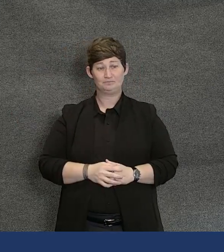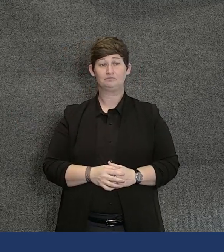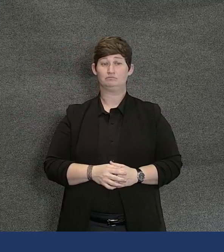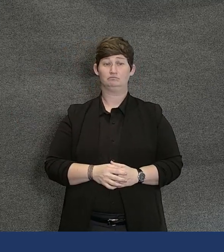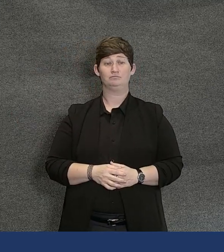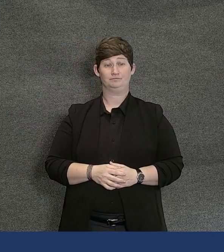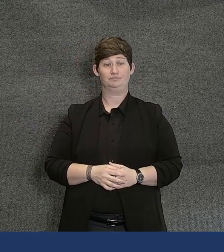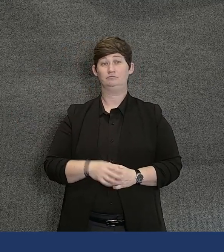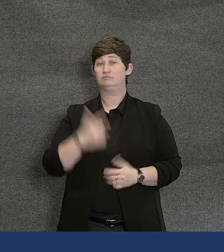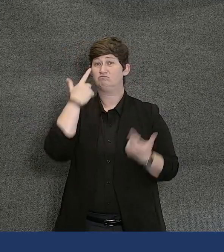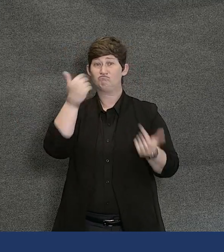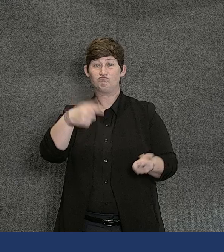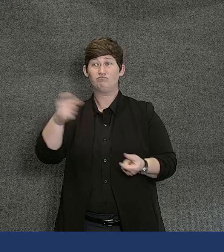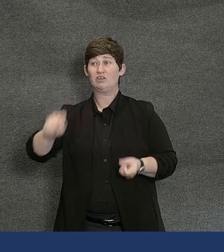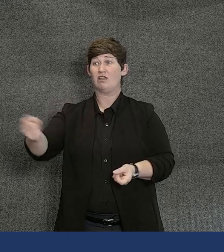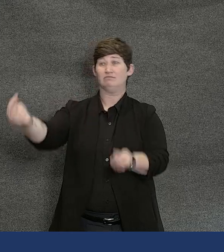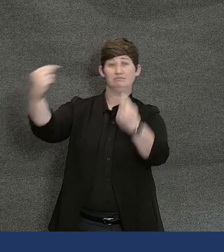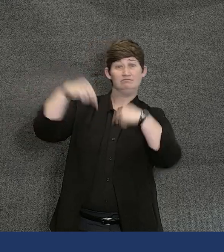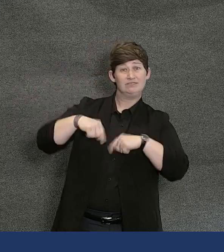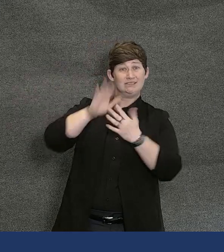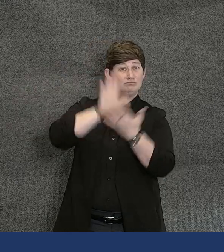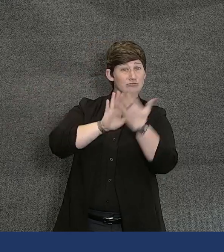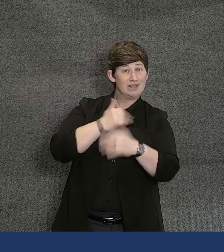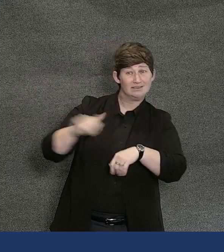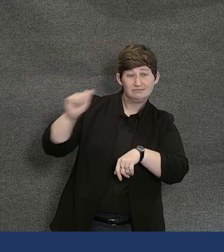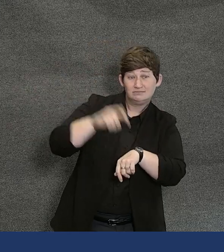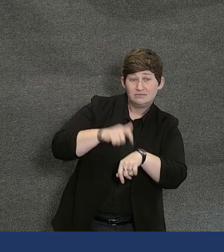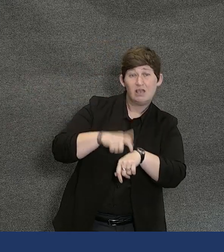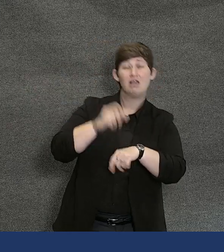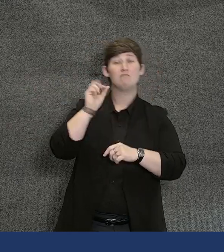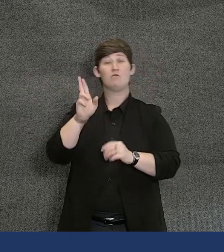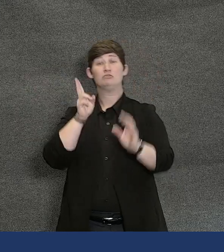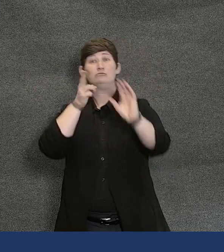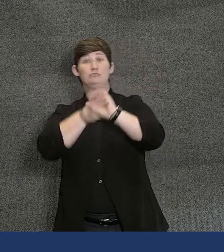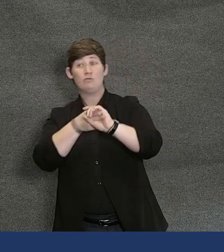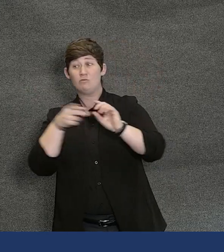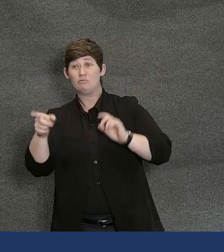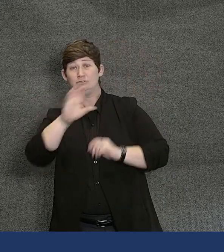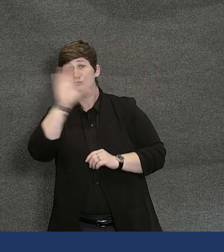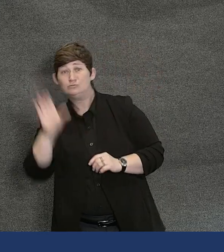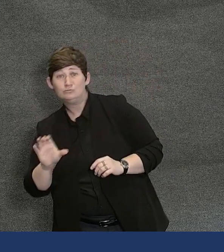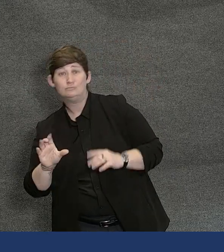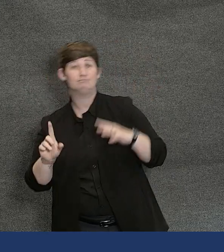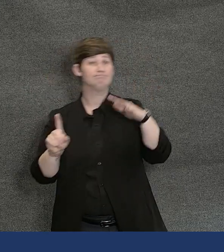both in person and online, so individuals can join at any time throughout the program